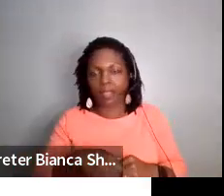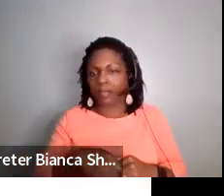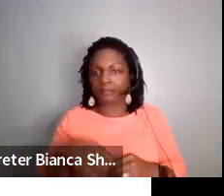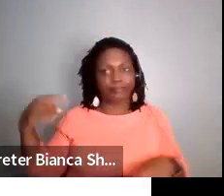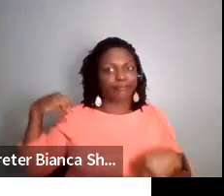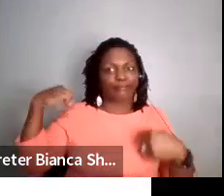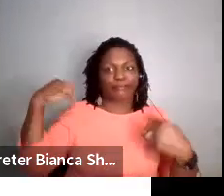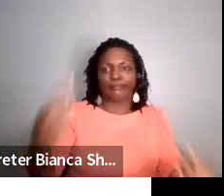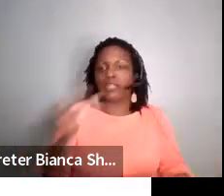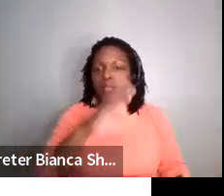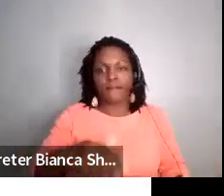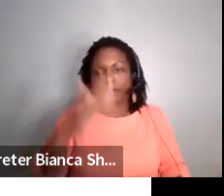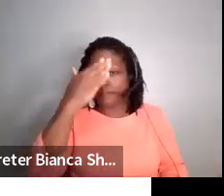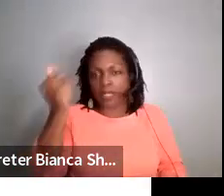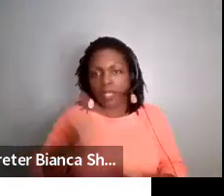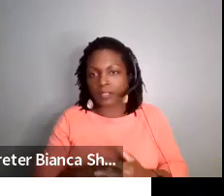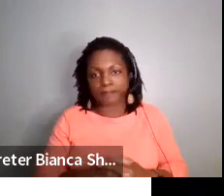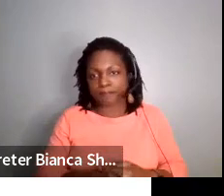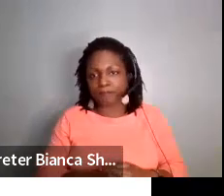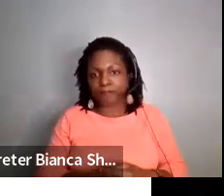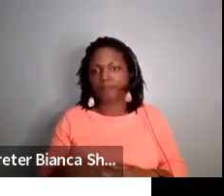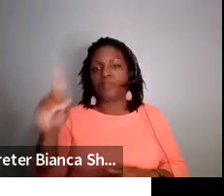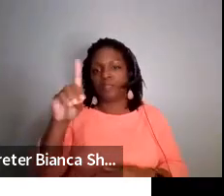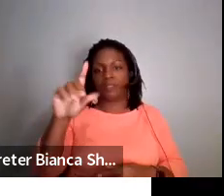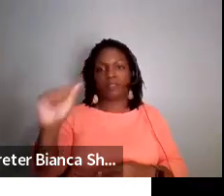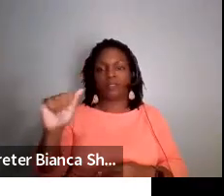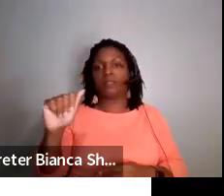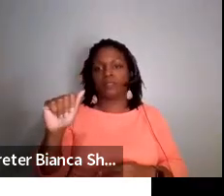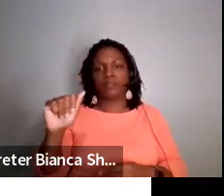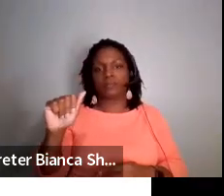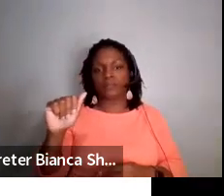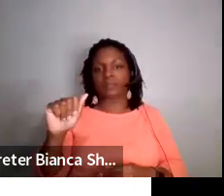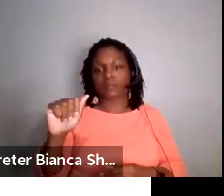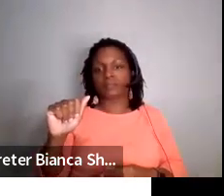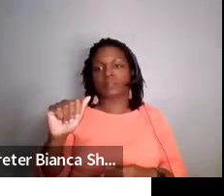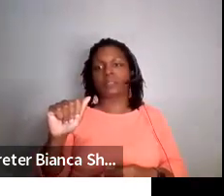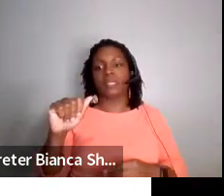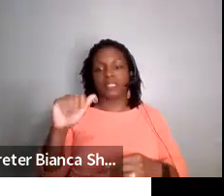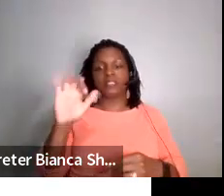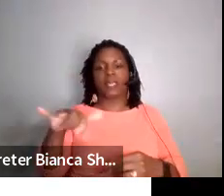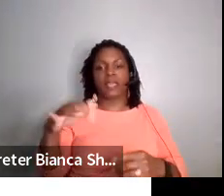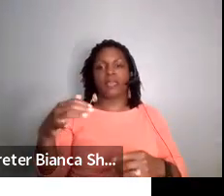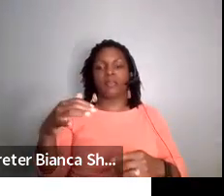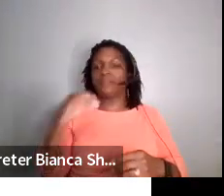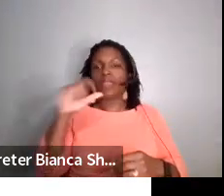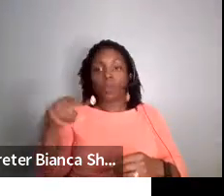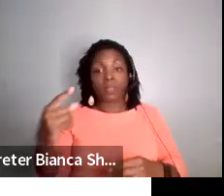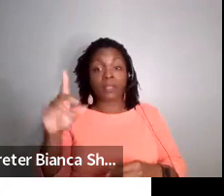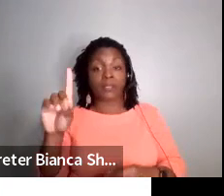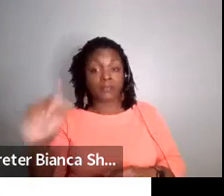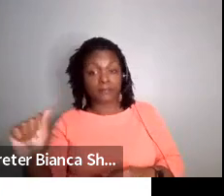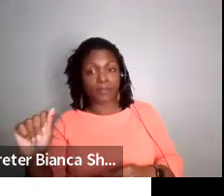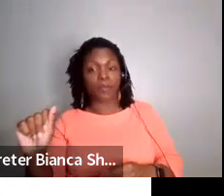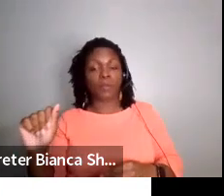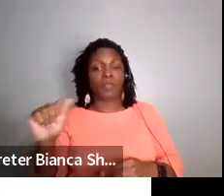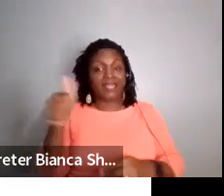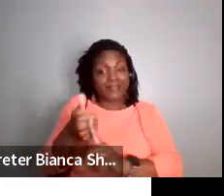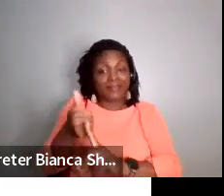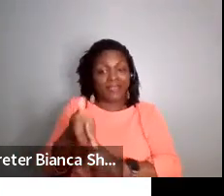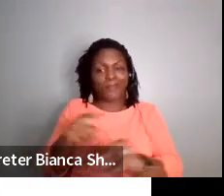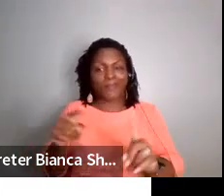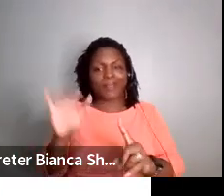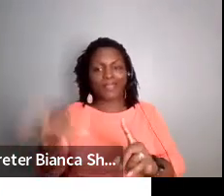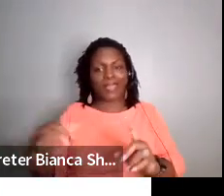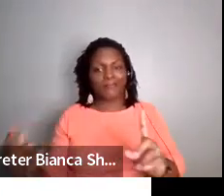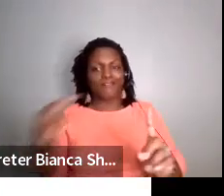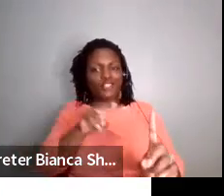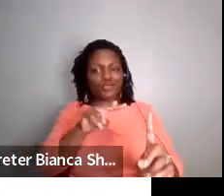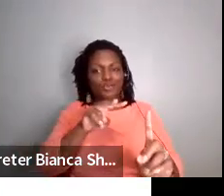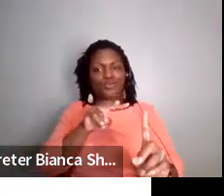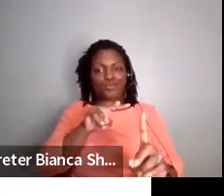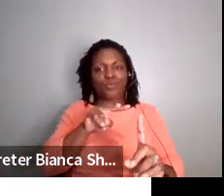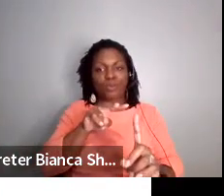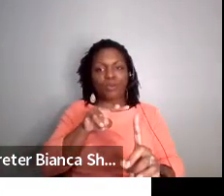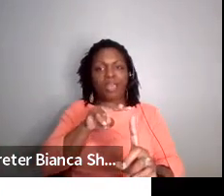So this ability is not only actual disabilities also the perception, and how person is treated within their community.